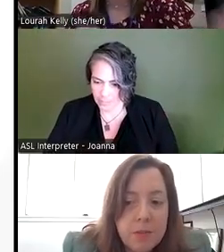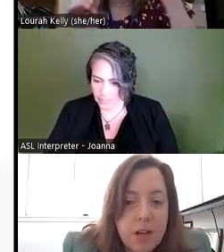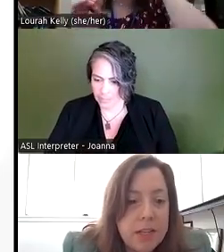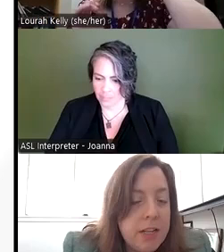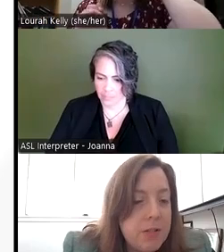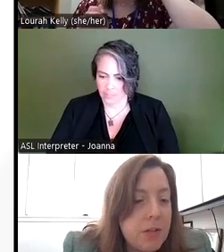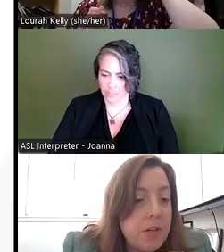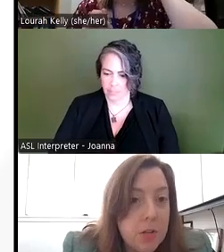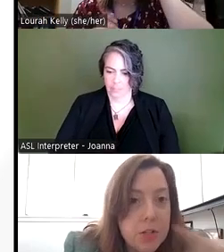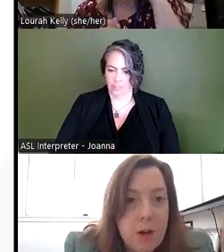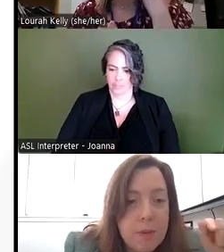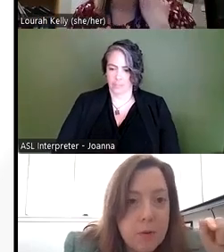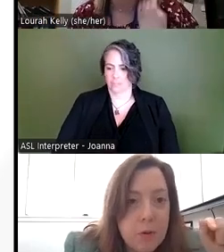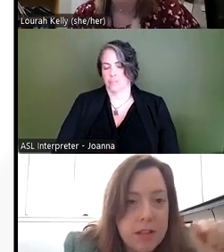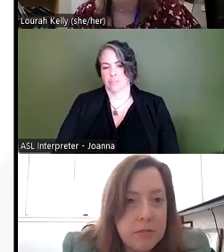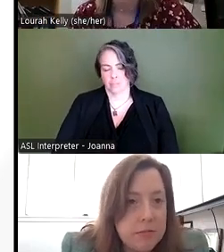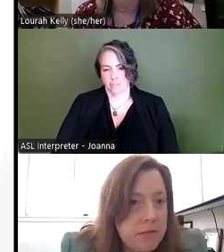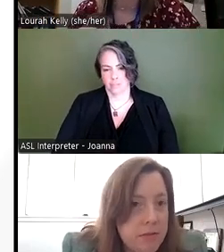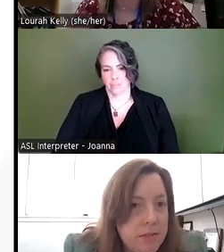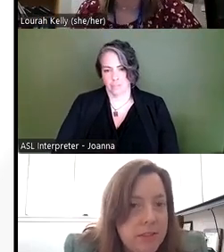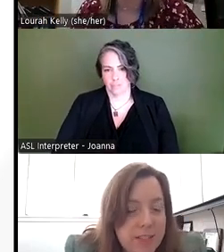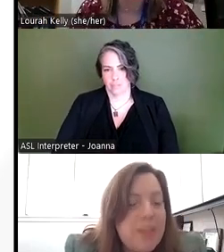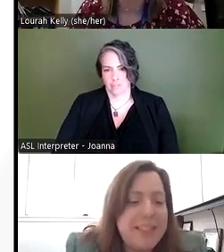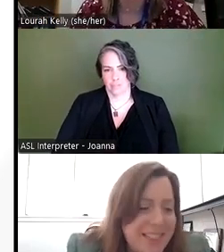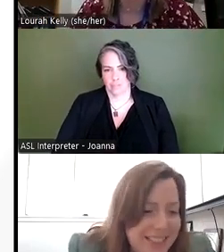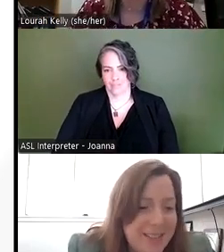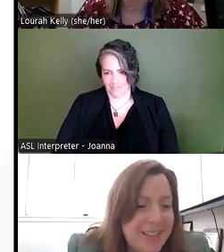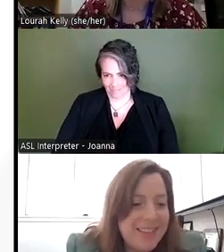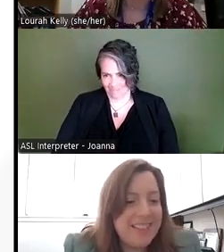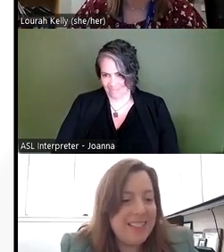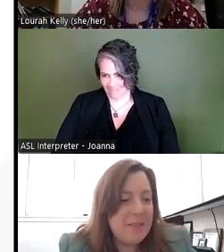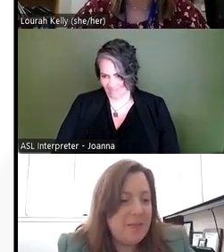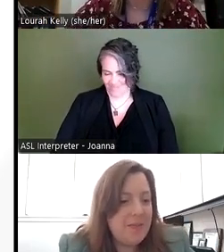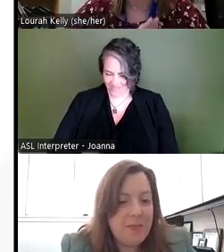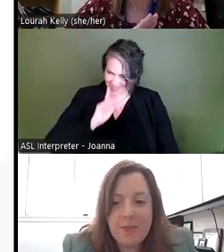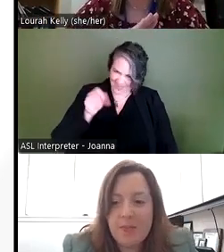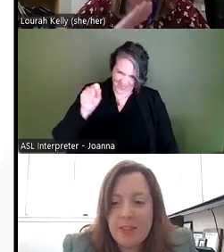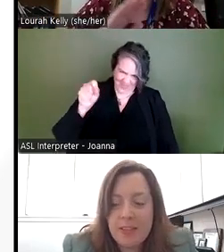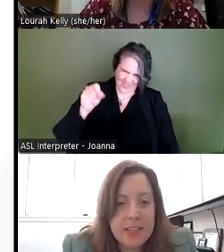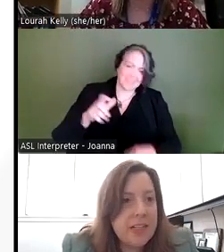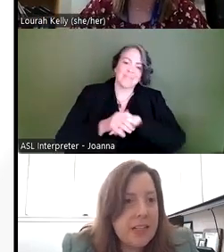move on. So could you wrap that real quick? Yes. Yes. So we would just have connection,